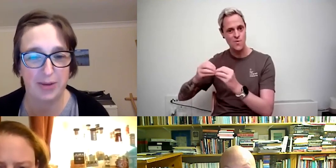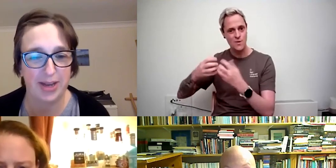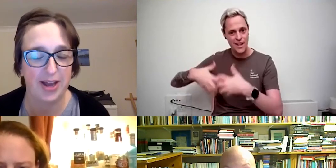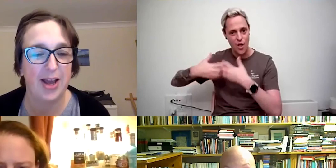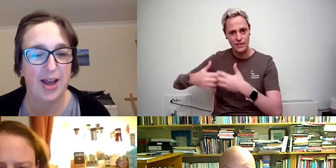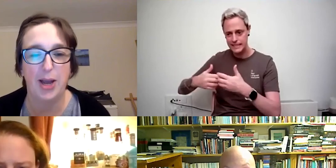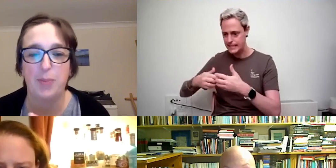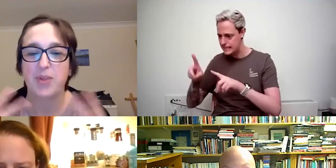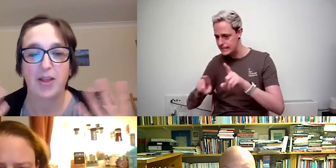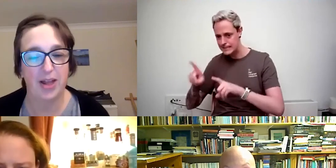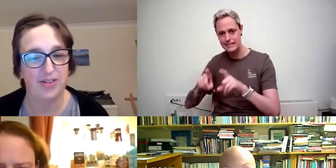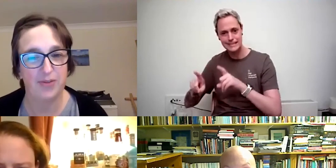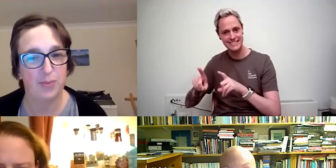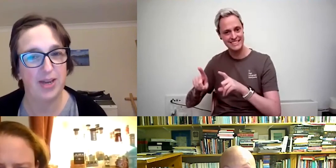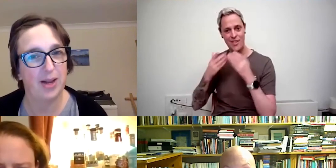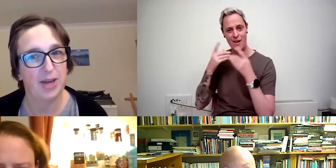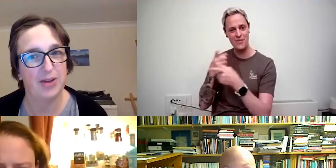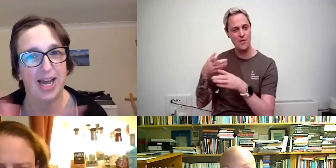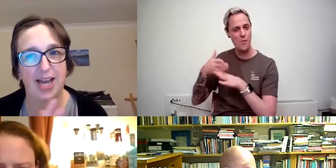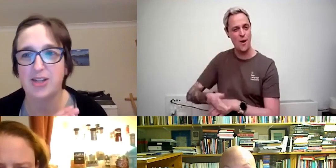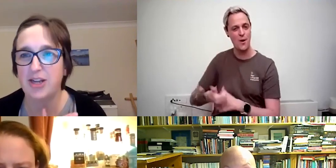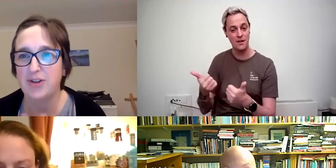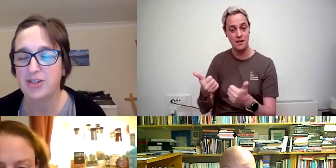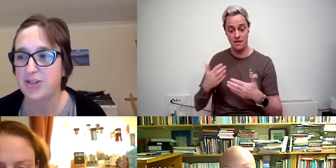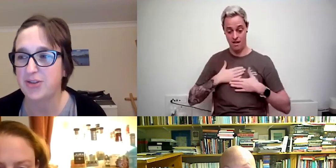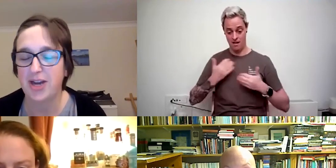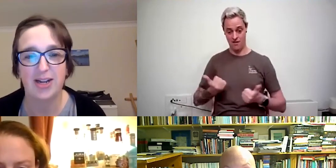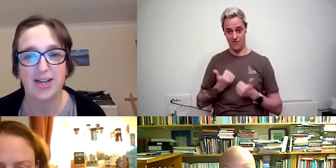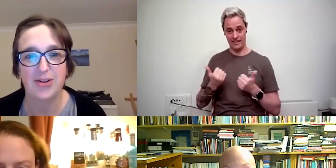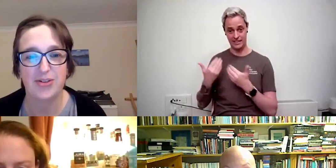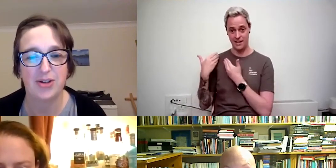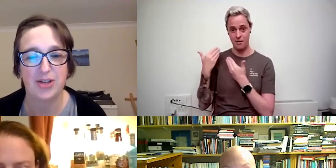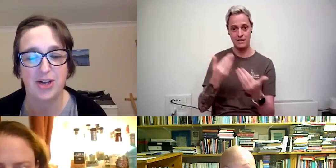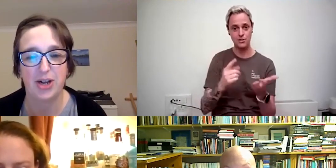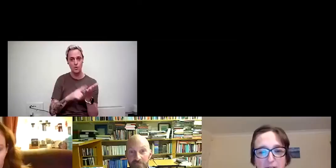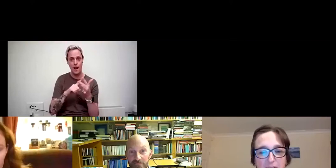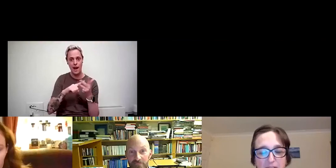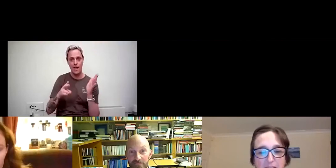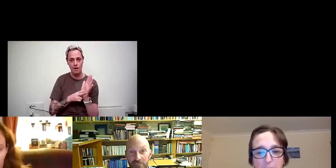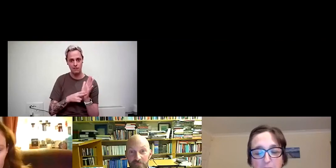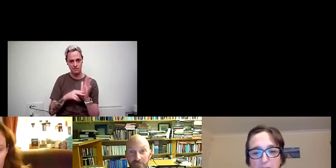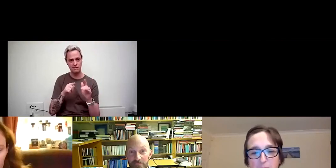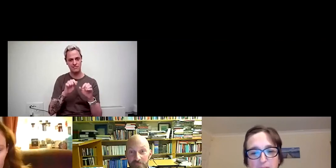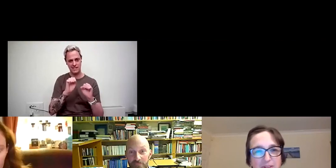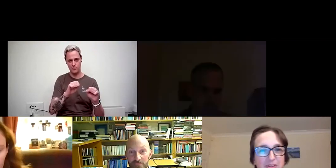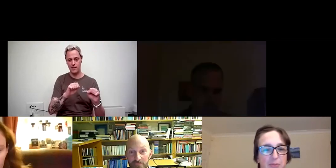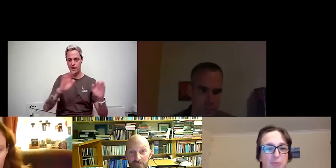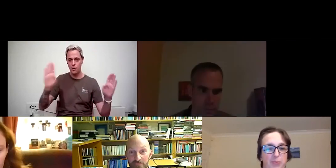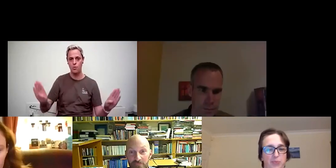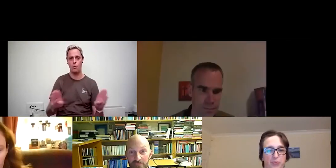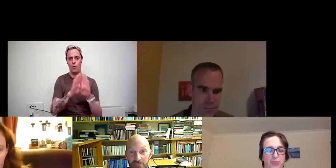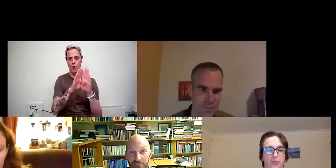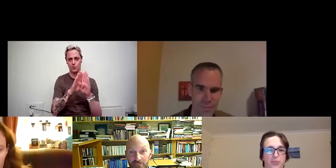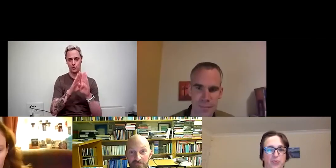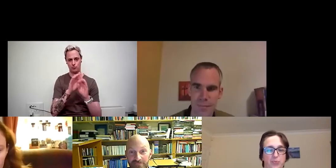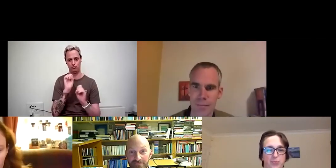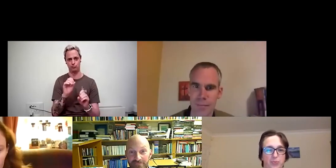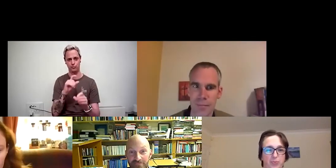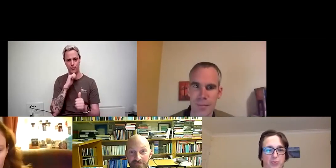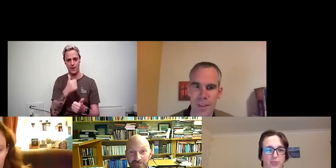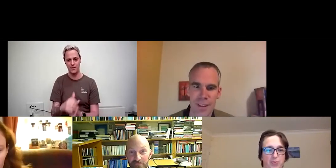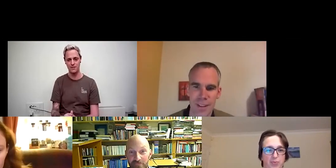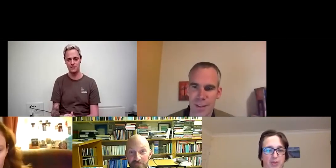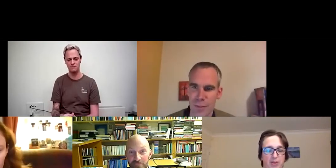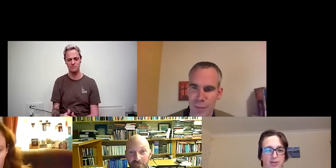and that's it for me and I’m going to hand over to Léon who's going to close our conference.